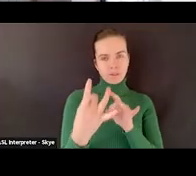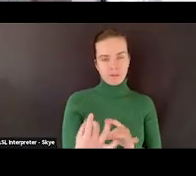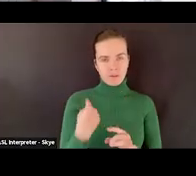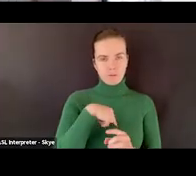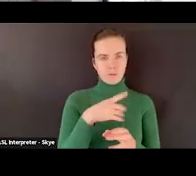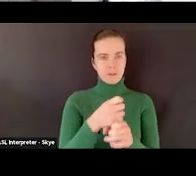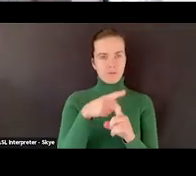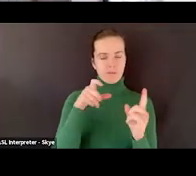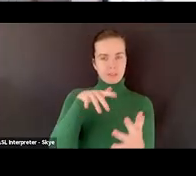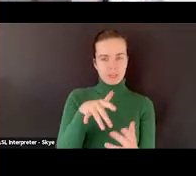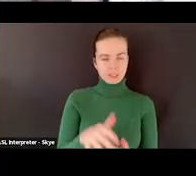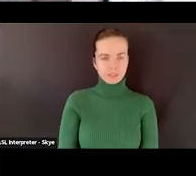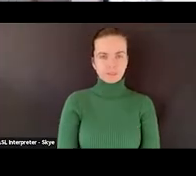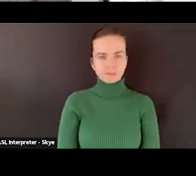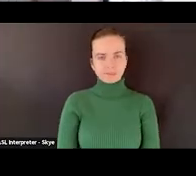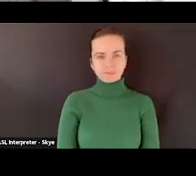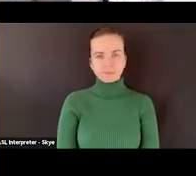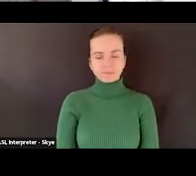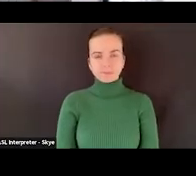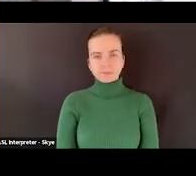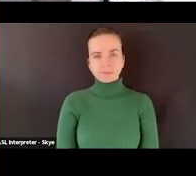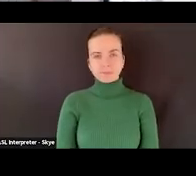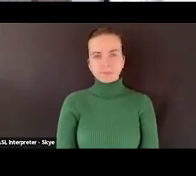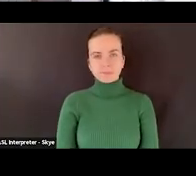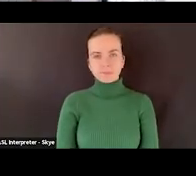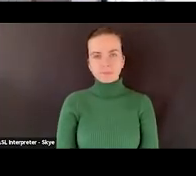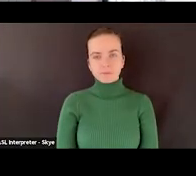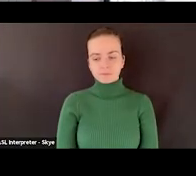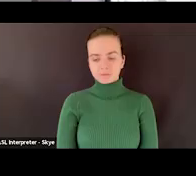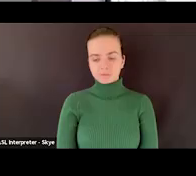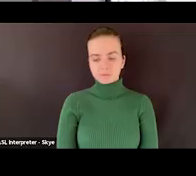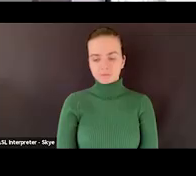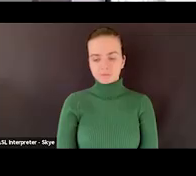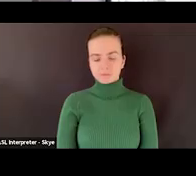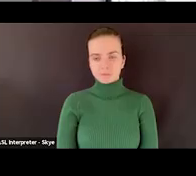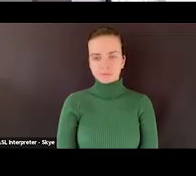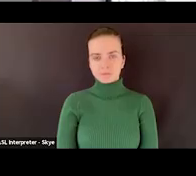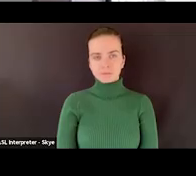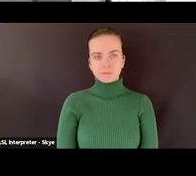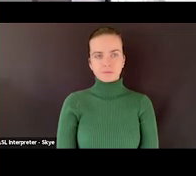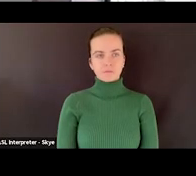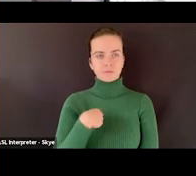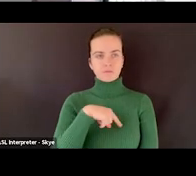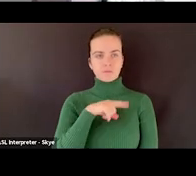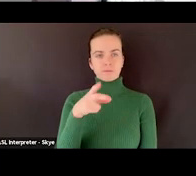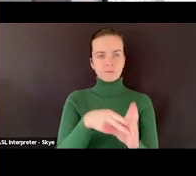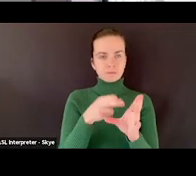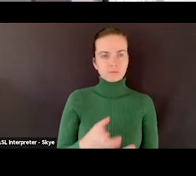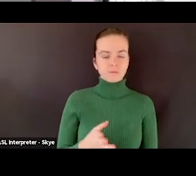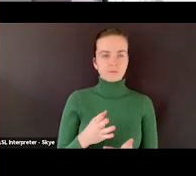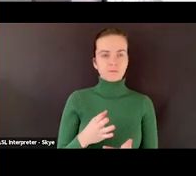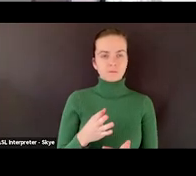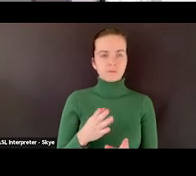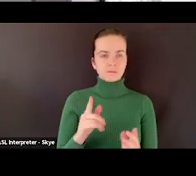from the study. So, when we asked participants in the study what their greatest challenges were